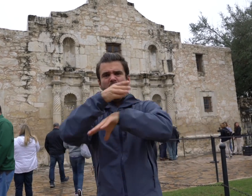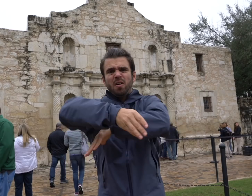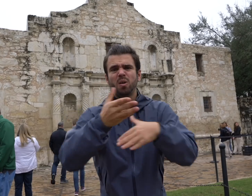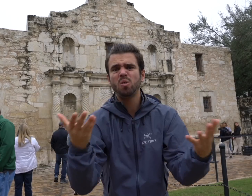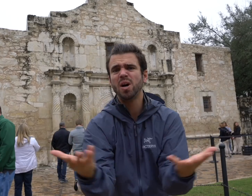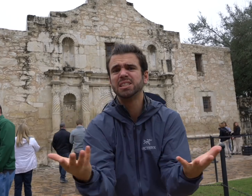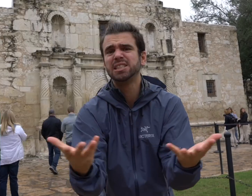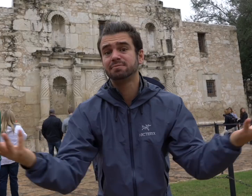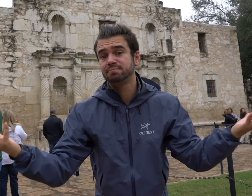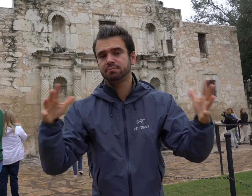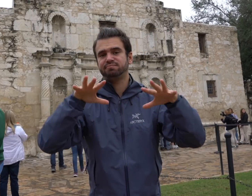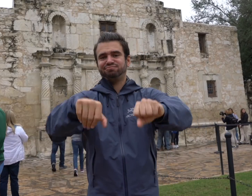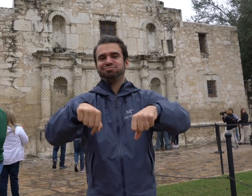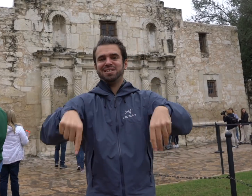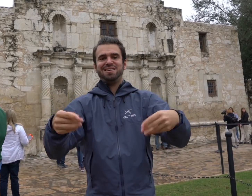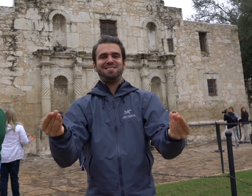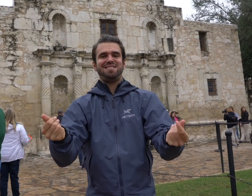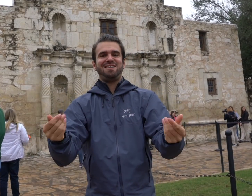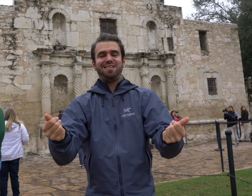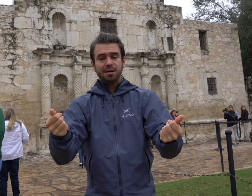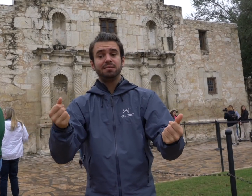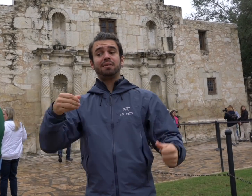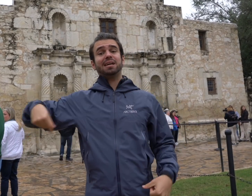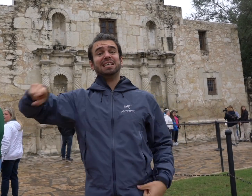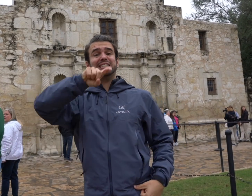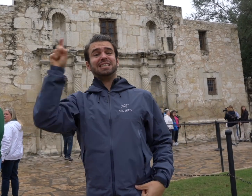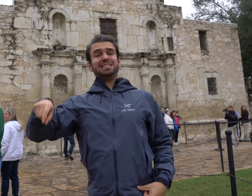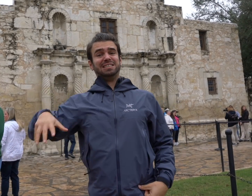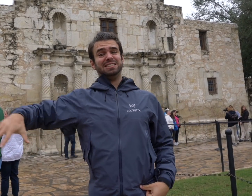The war was based on taking over the land of Texas.